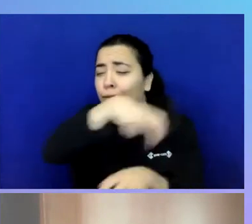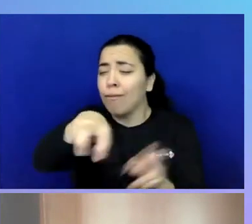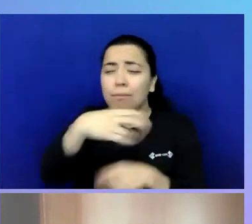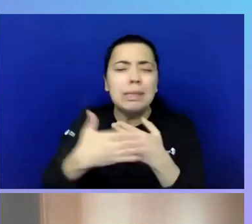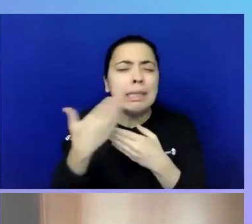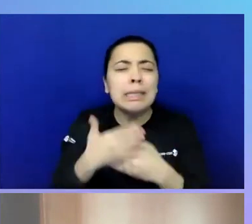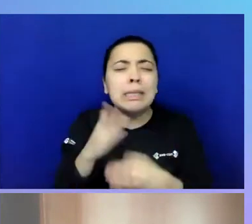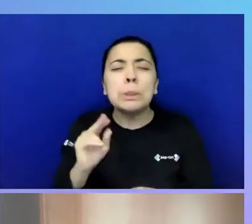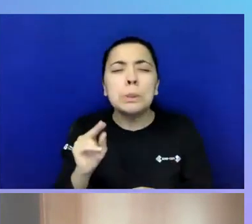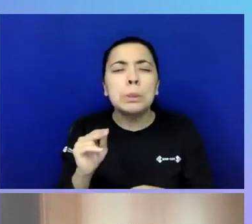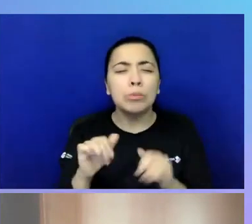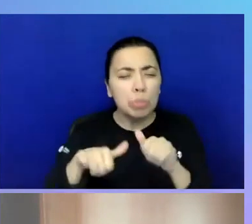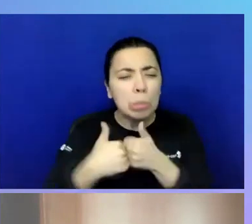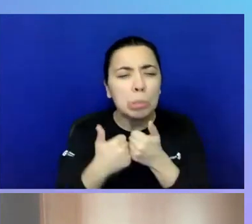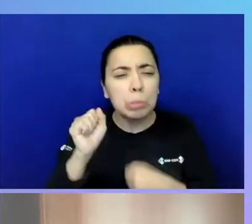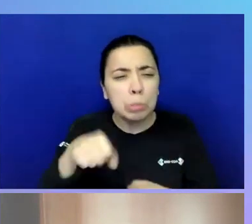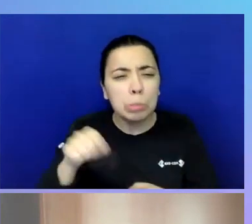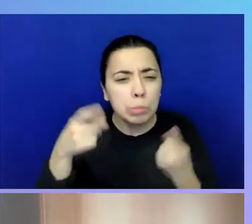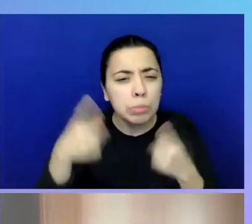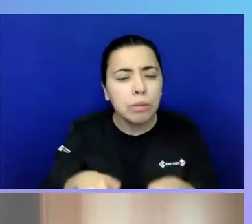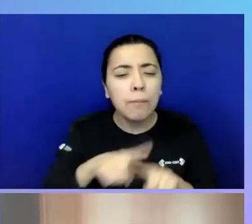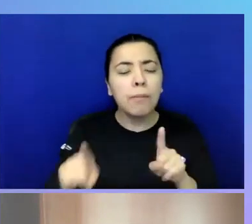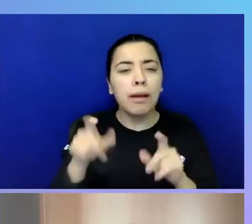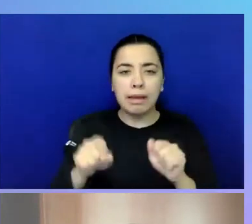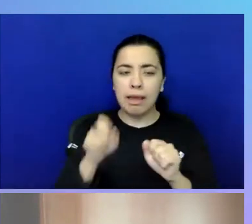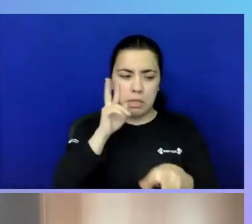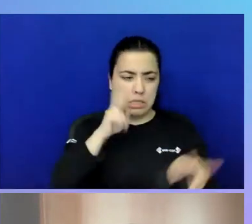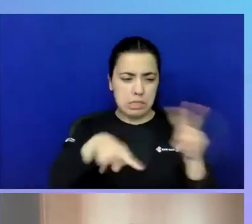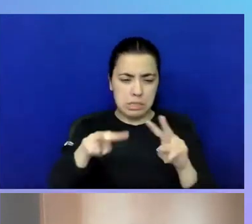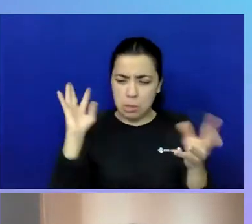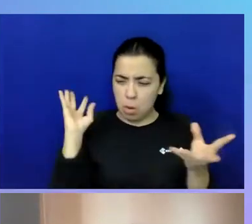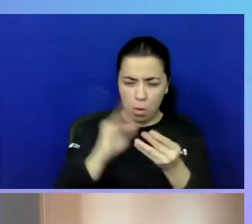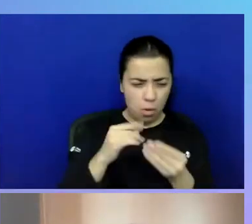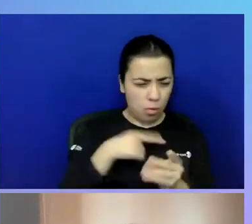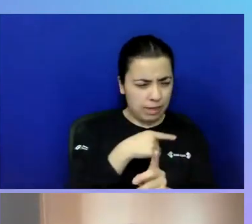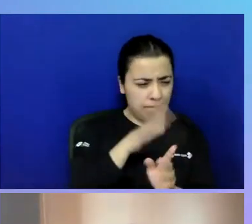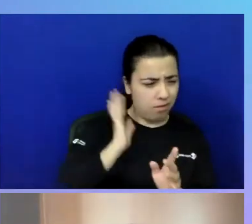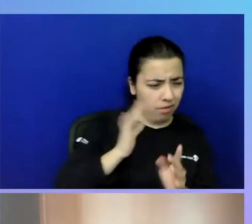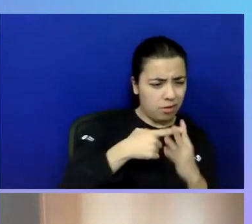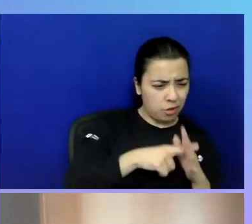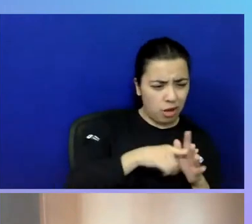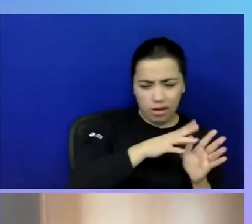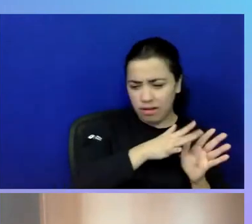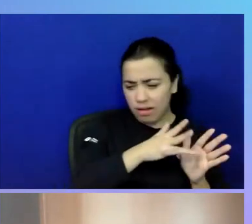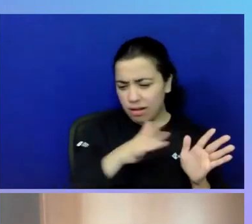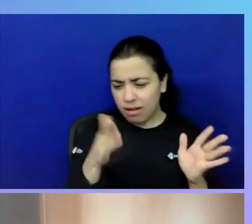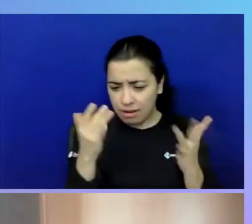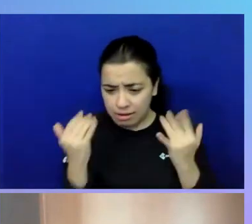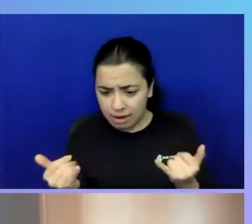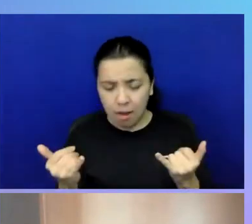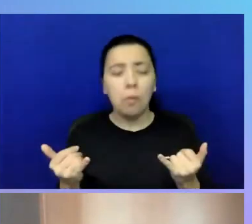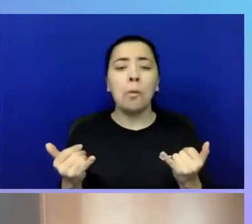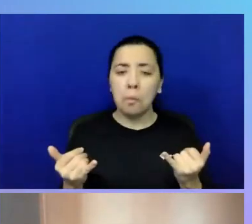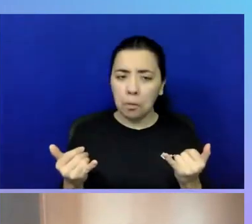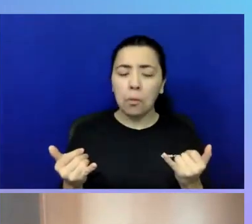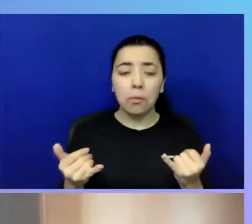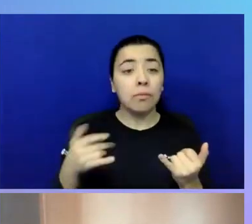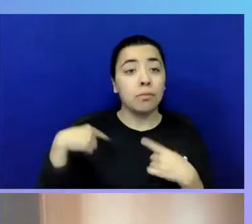Since we started this journey. Go to the next slide. Here we've